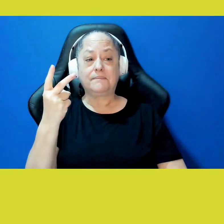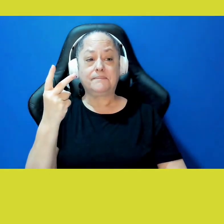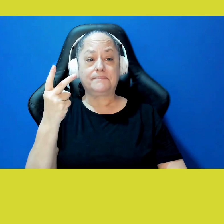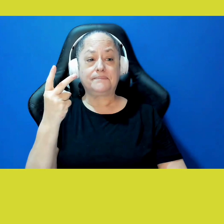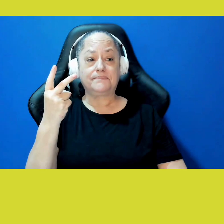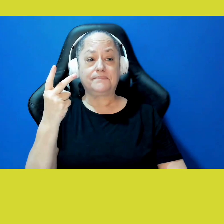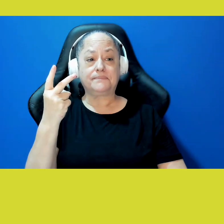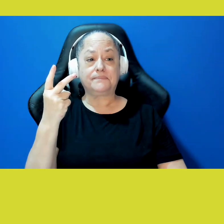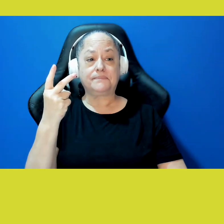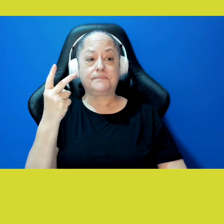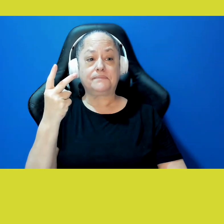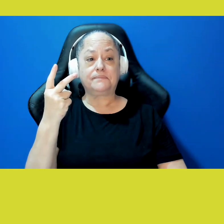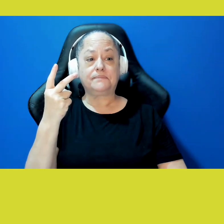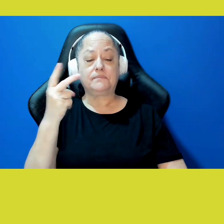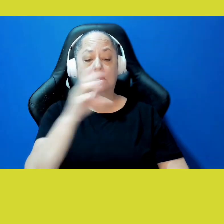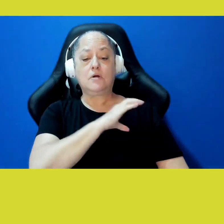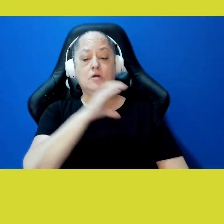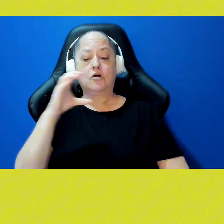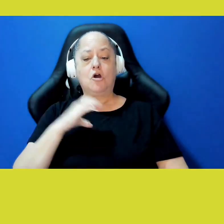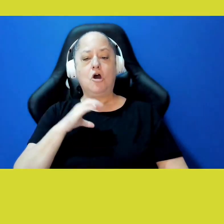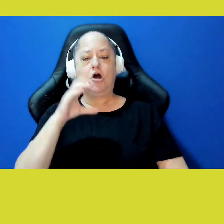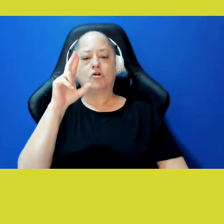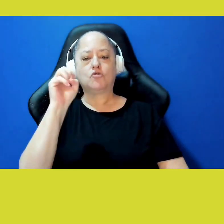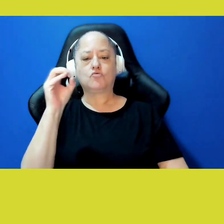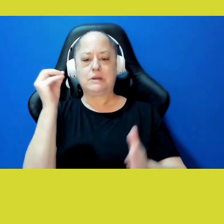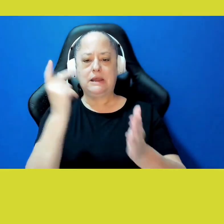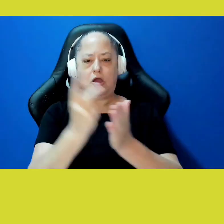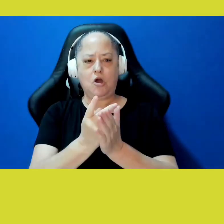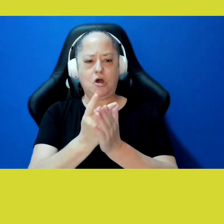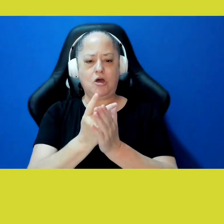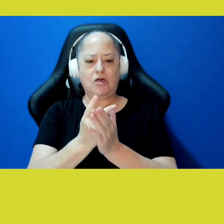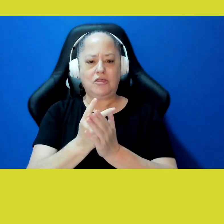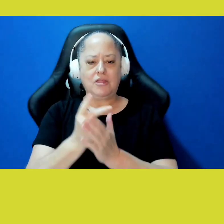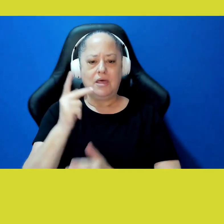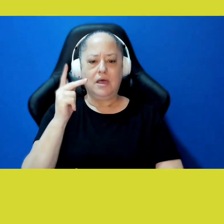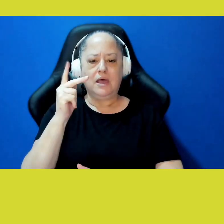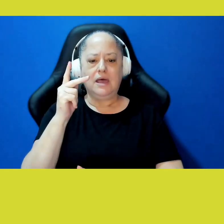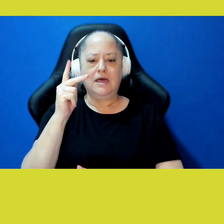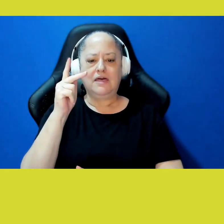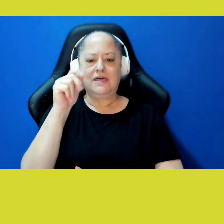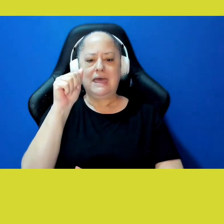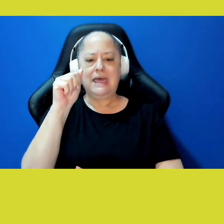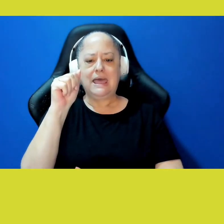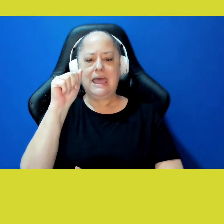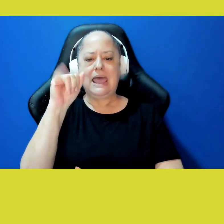congress reauthorized the mckinney-vento act which put a greater emphasis on permanent supportive housing